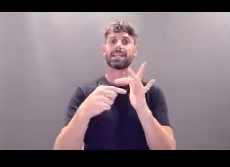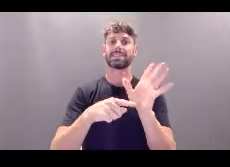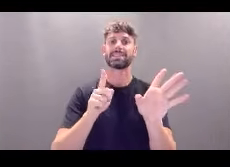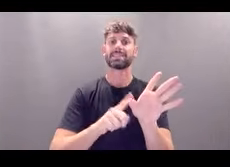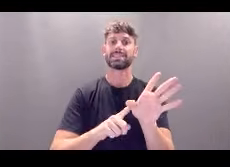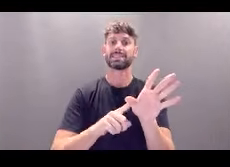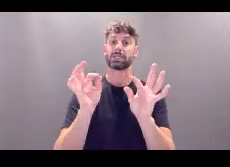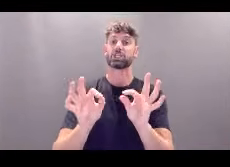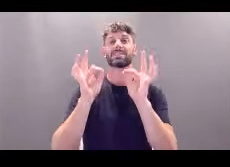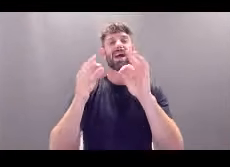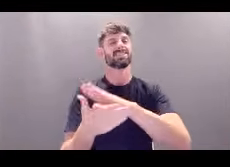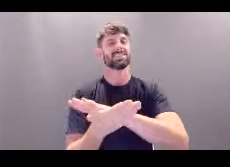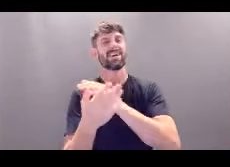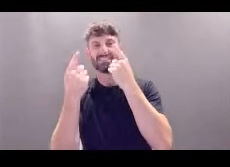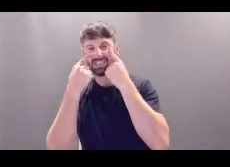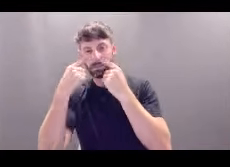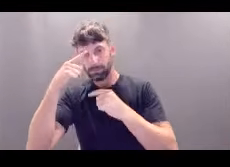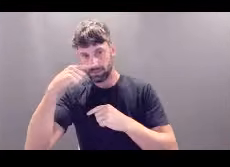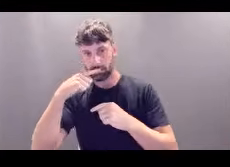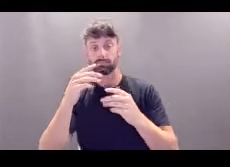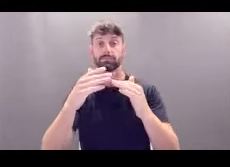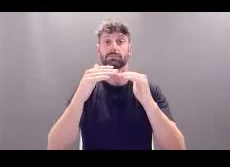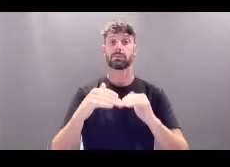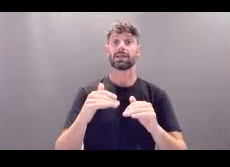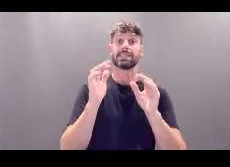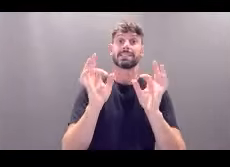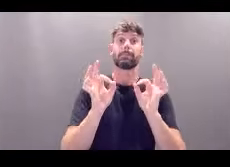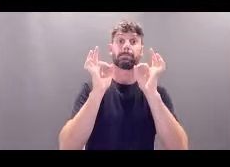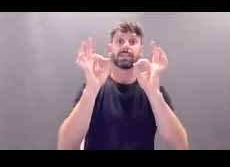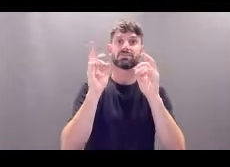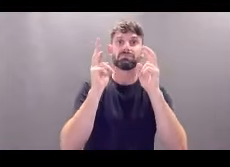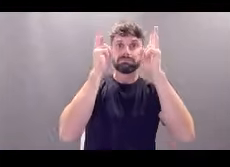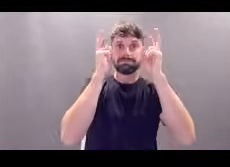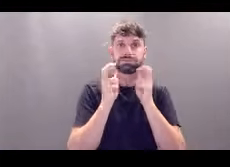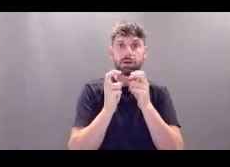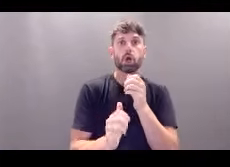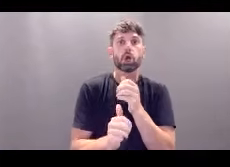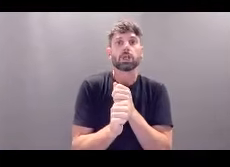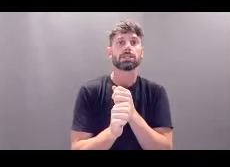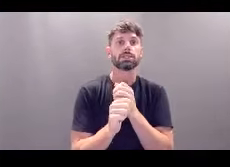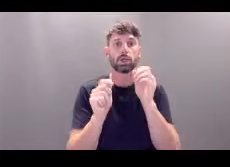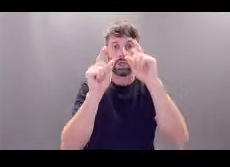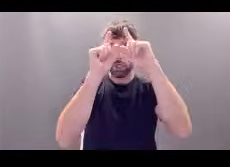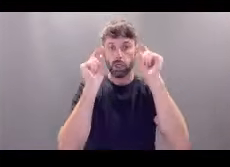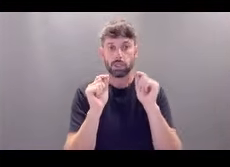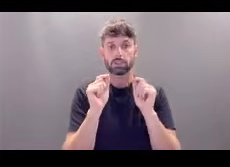They can be specialist continence nurses or rehabilitation engineers.